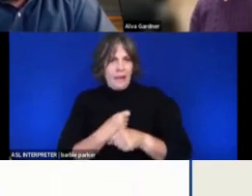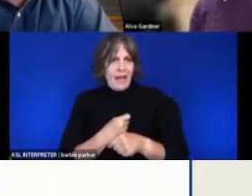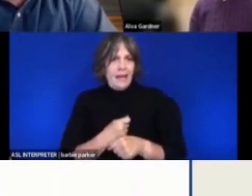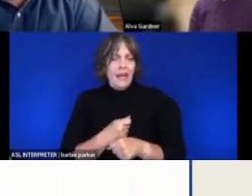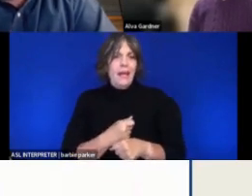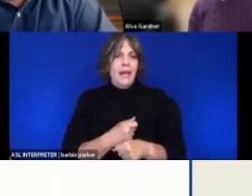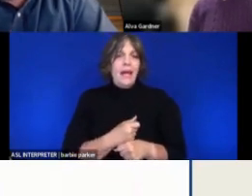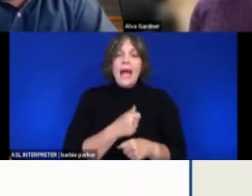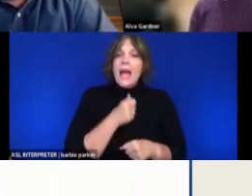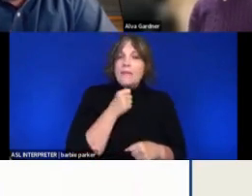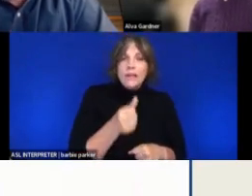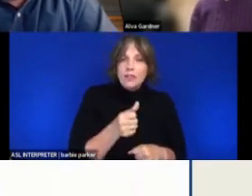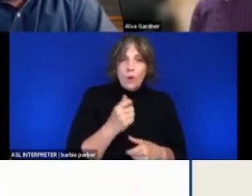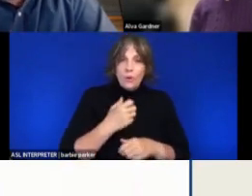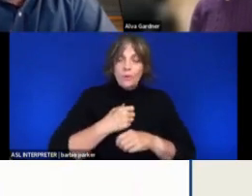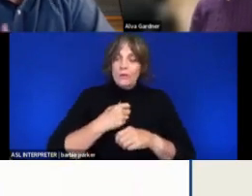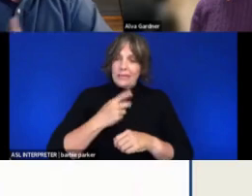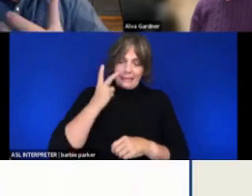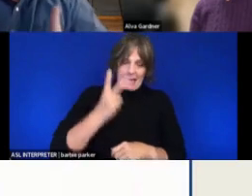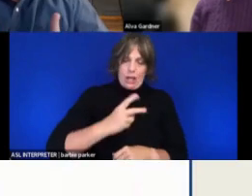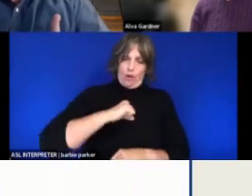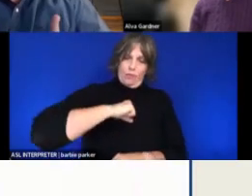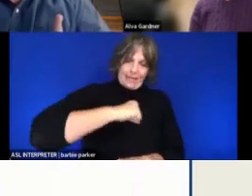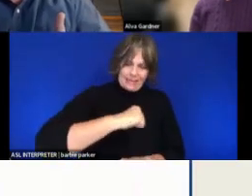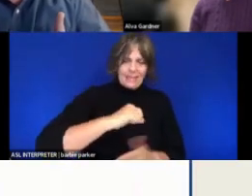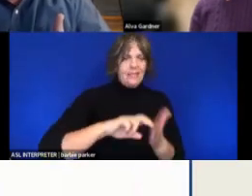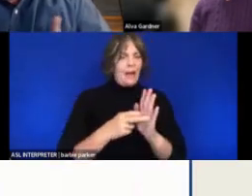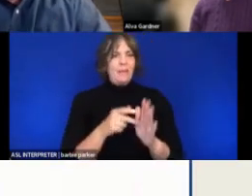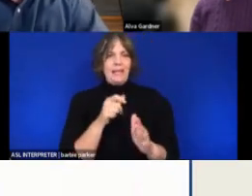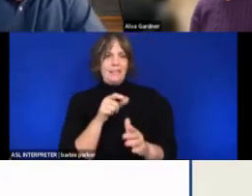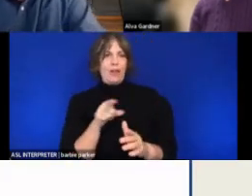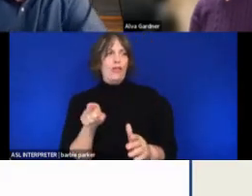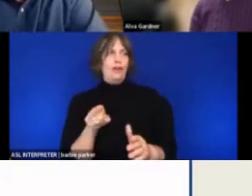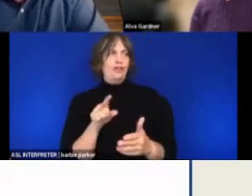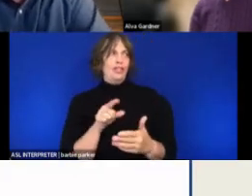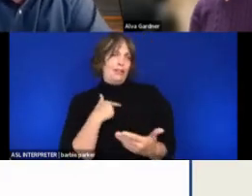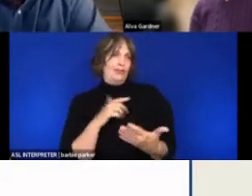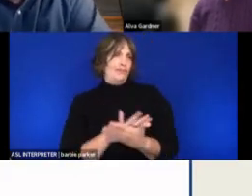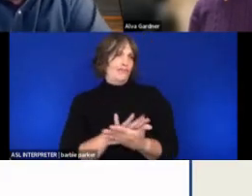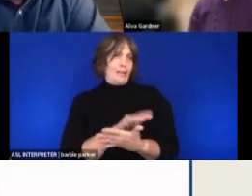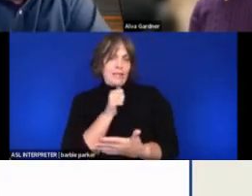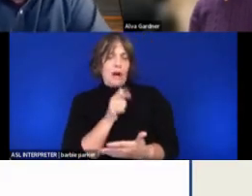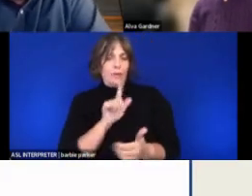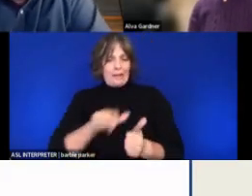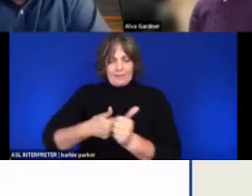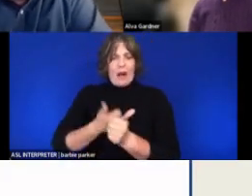and nothing's going to change. So let's, let's embrace that resistance and see where it's coming from, so we can really